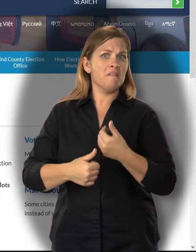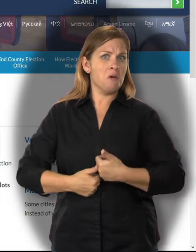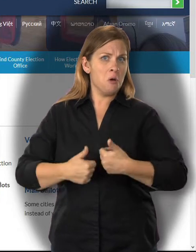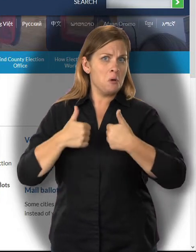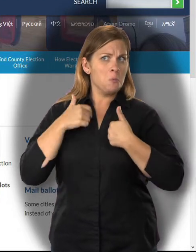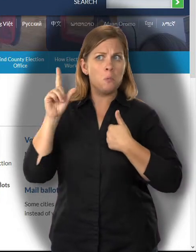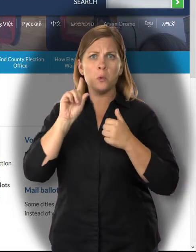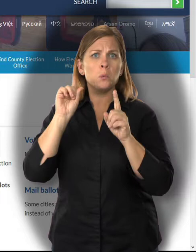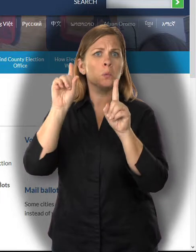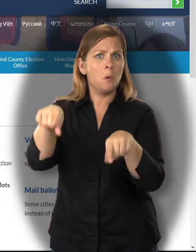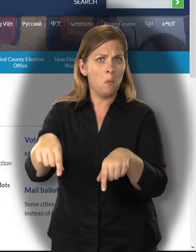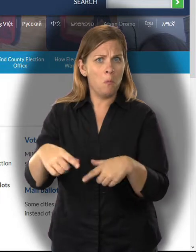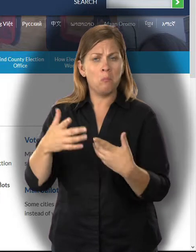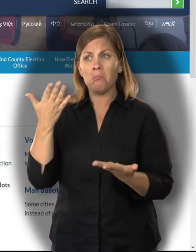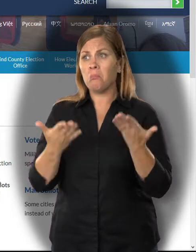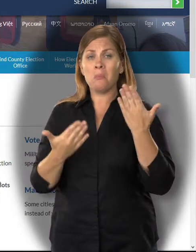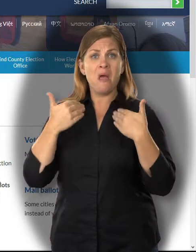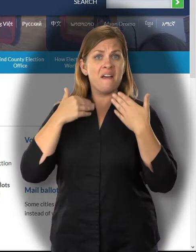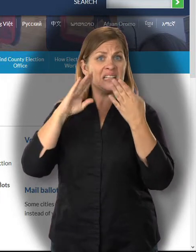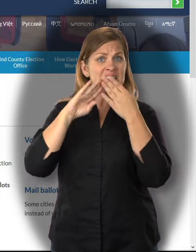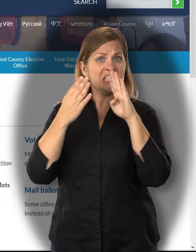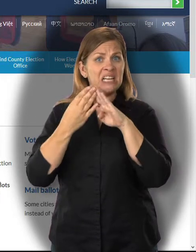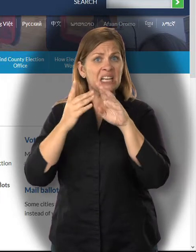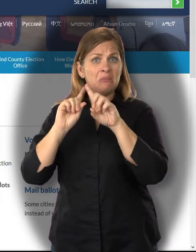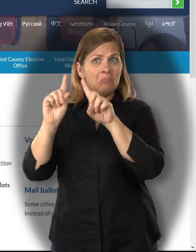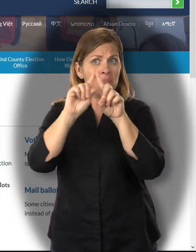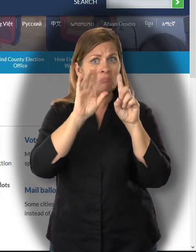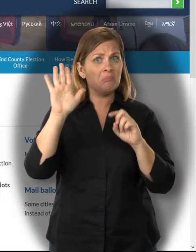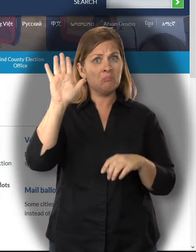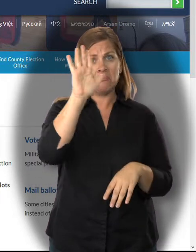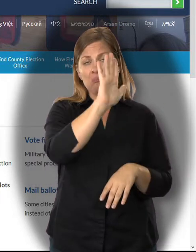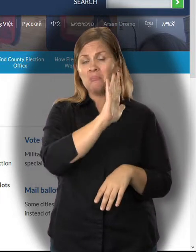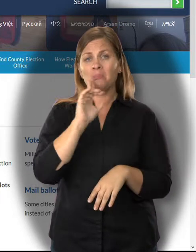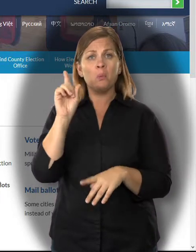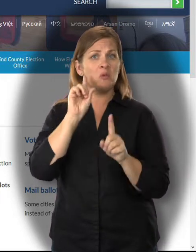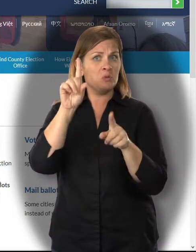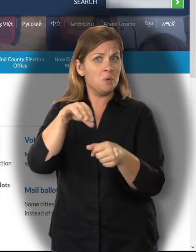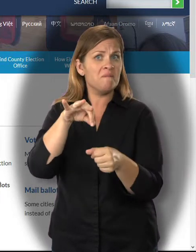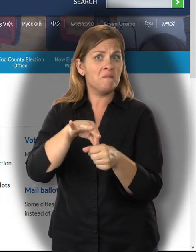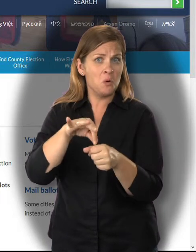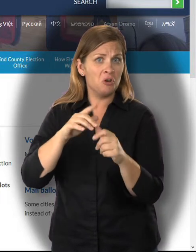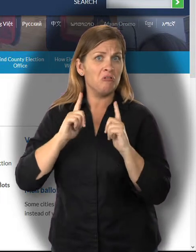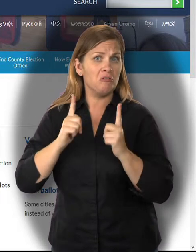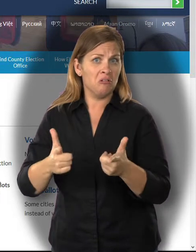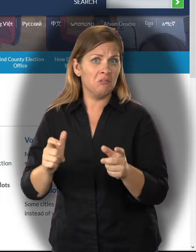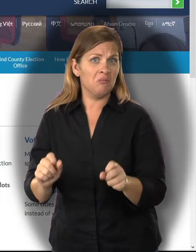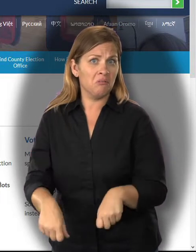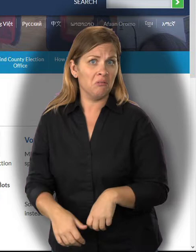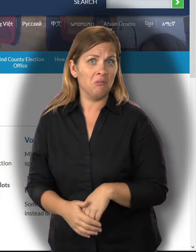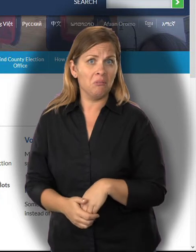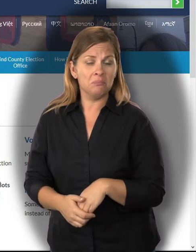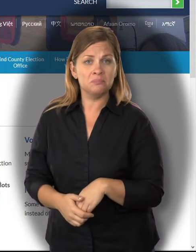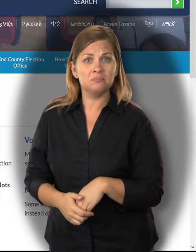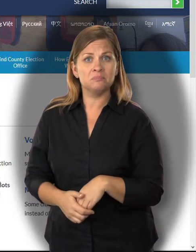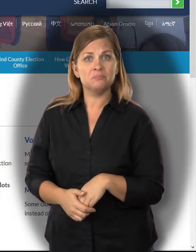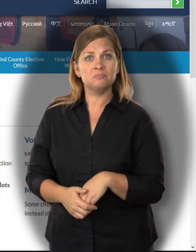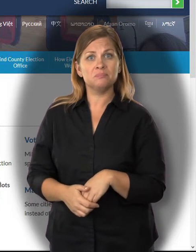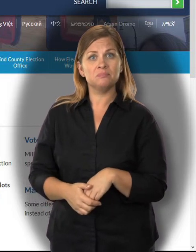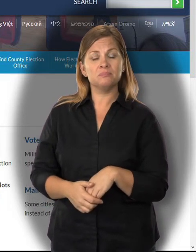Look for information on where to vote early or cities and counties that have early voting. It should be easy to find.